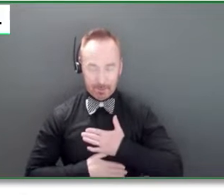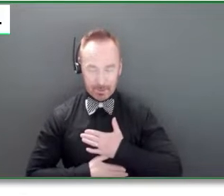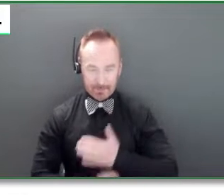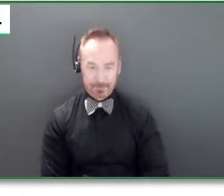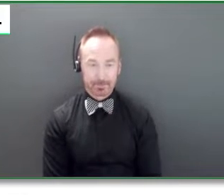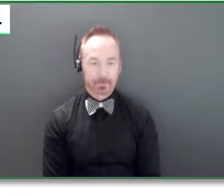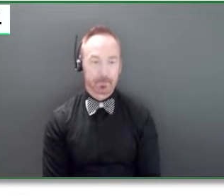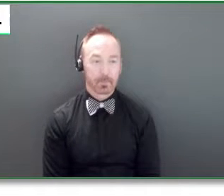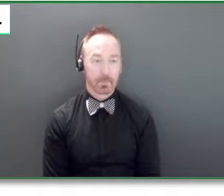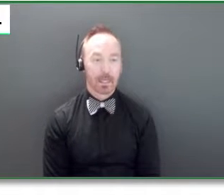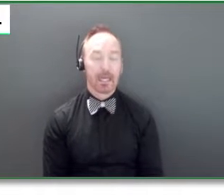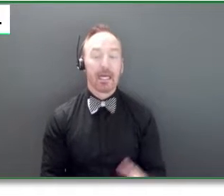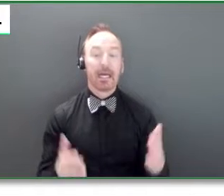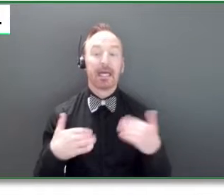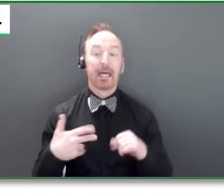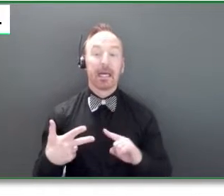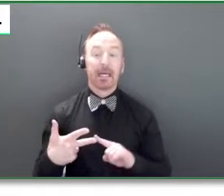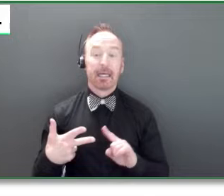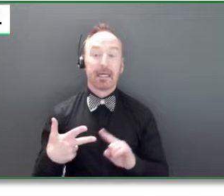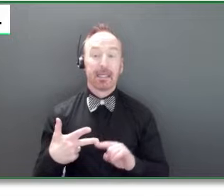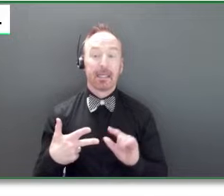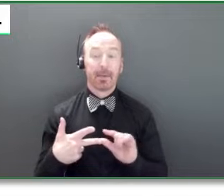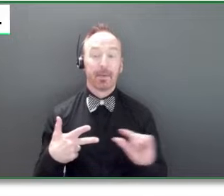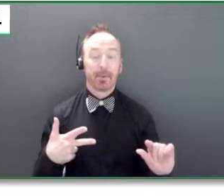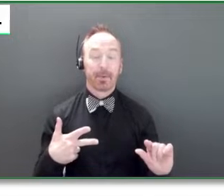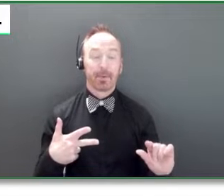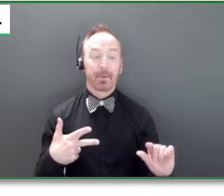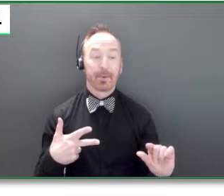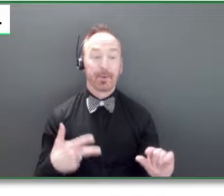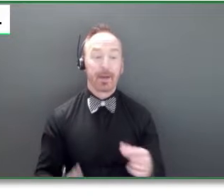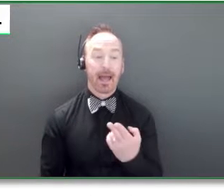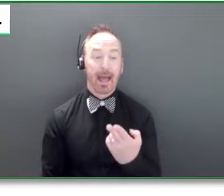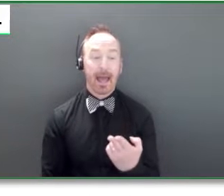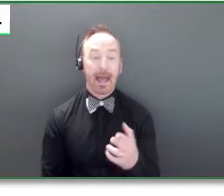Moving down to the bottom row, we have Hassan, Hamed, Hanaan, and Shreya. They were